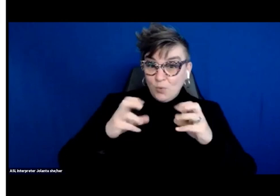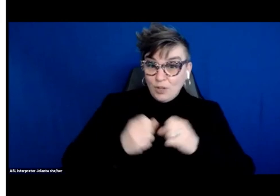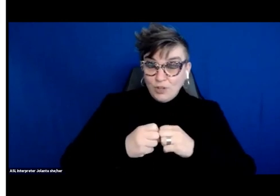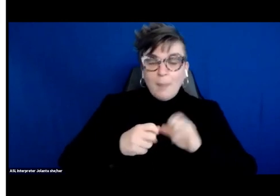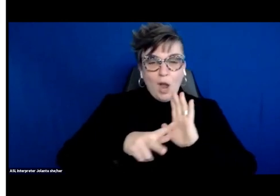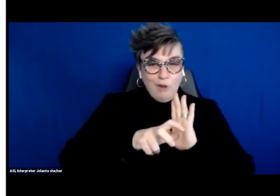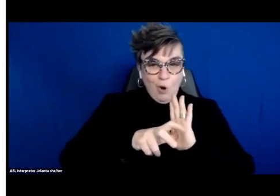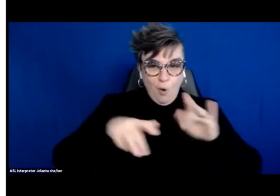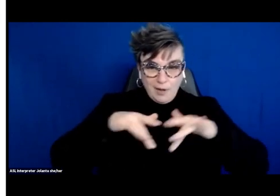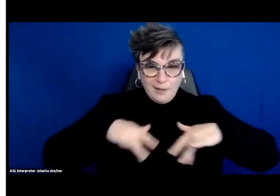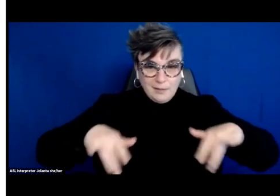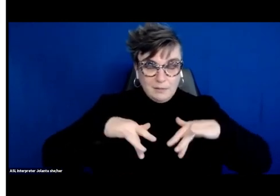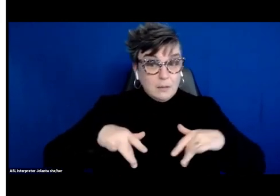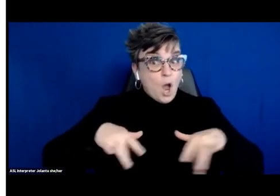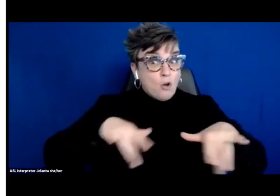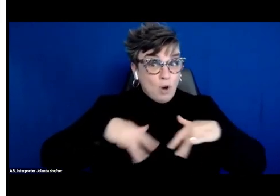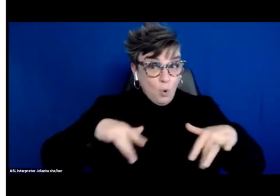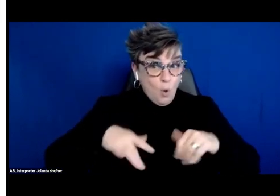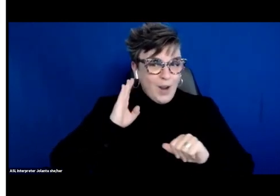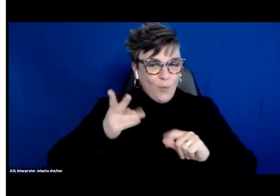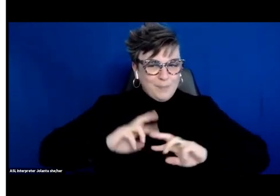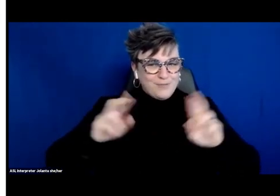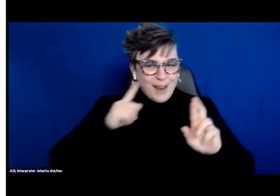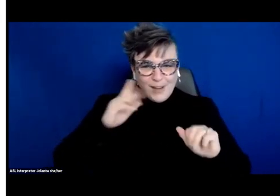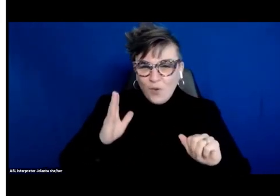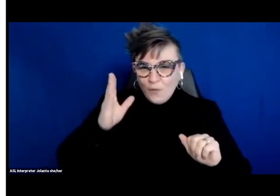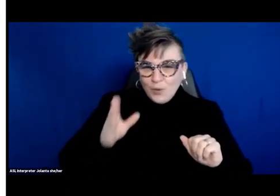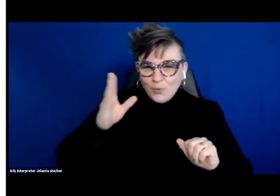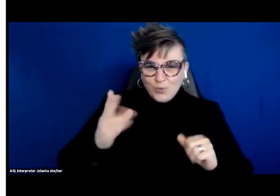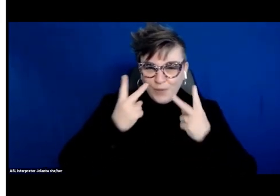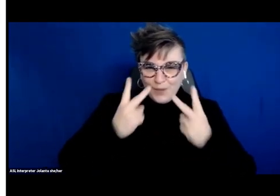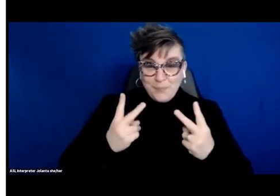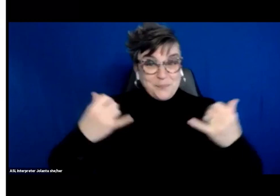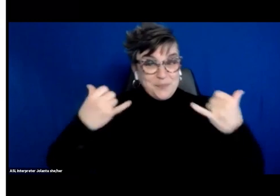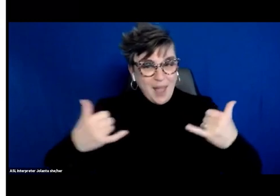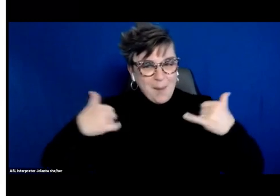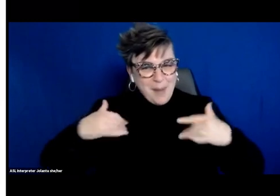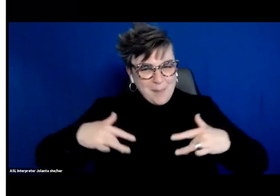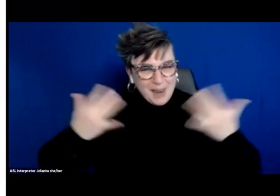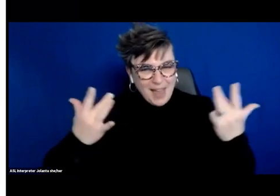will be made available for future viewing. It is now my pleasure to turn it over to Dr.